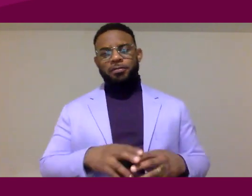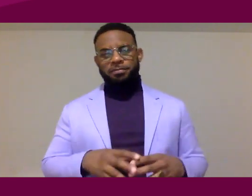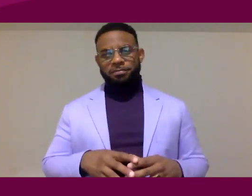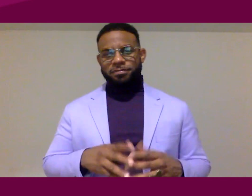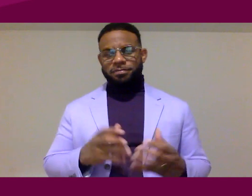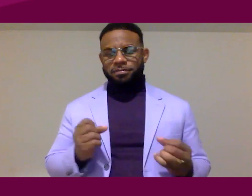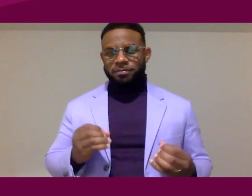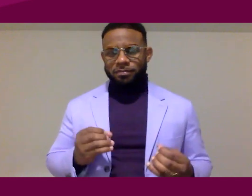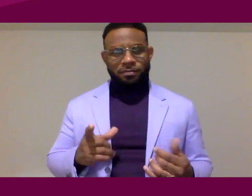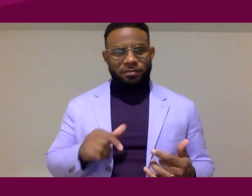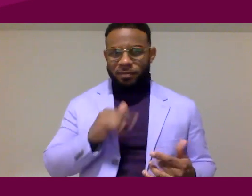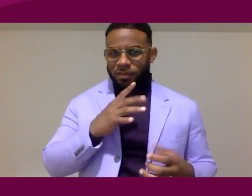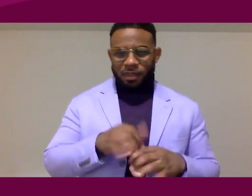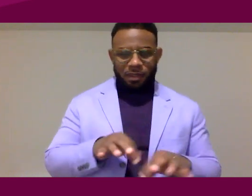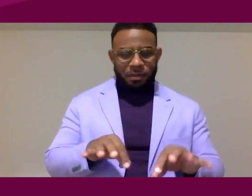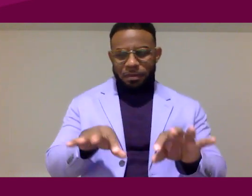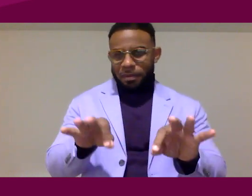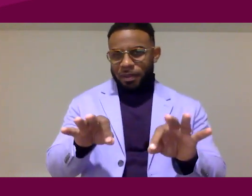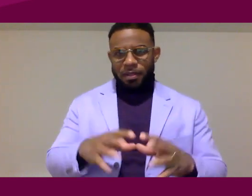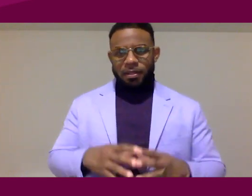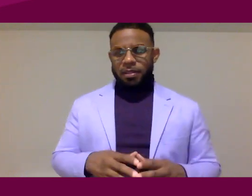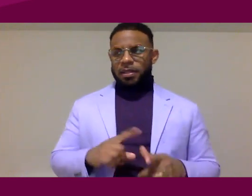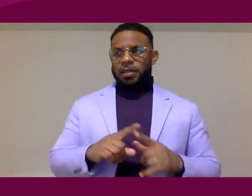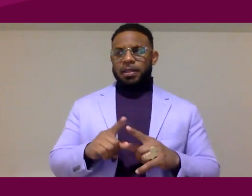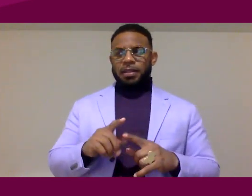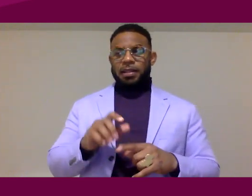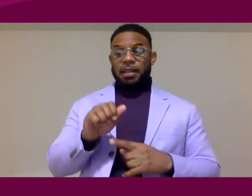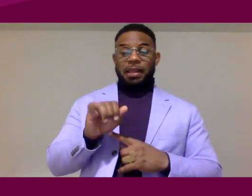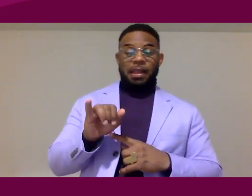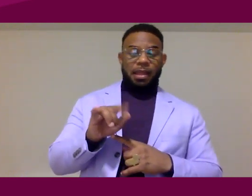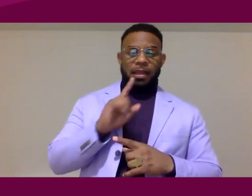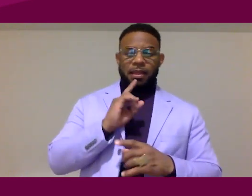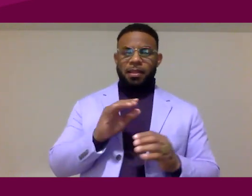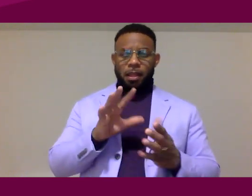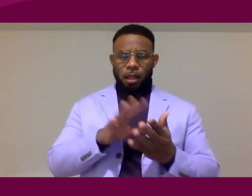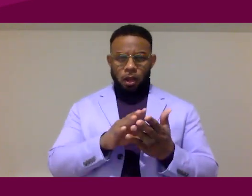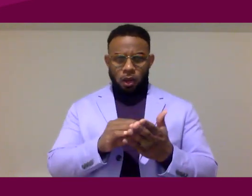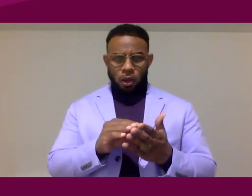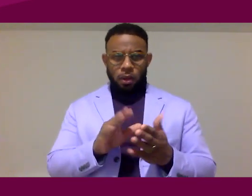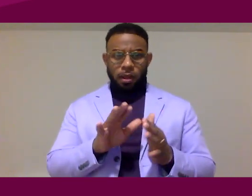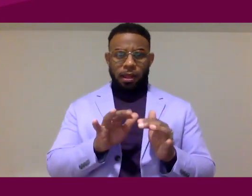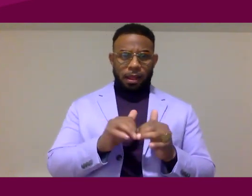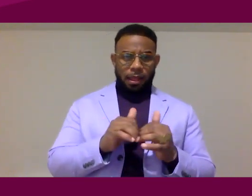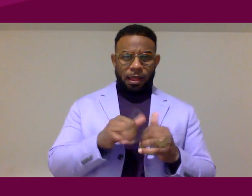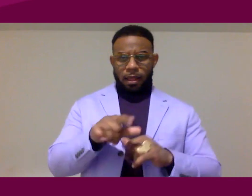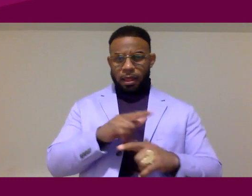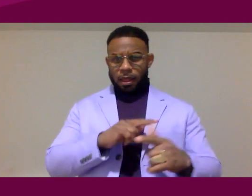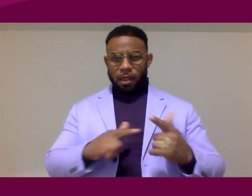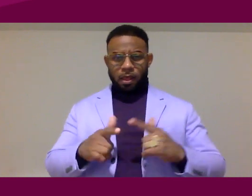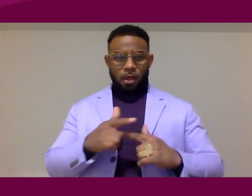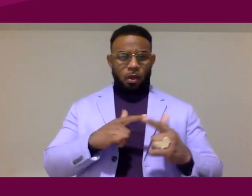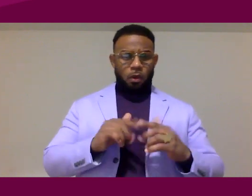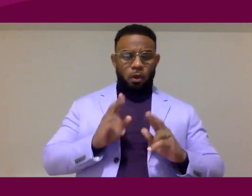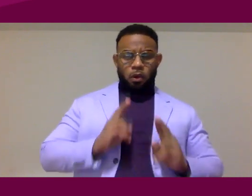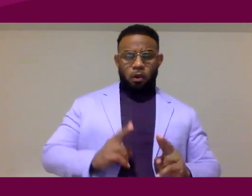And so they don't get picked up as the AI is learning how to interact with human beings